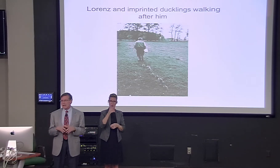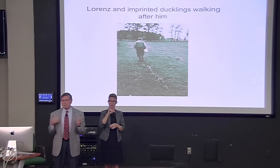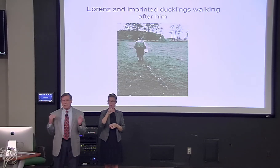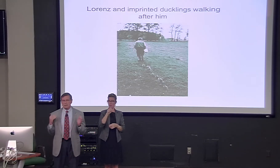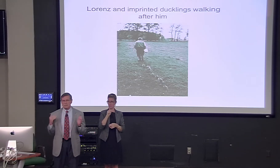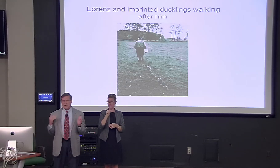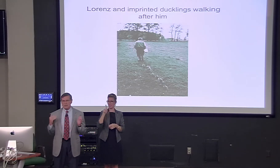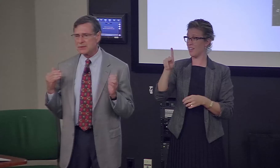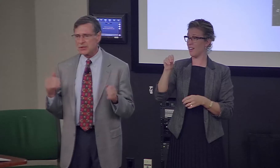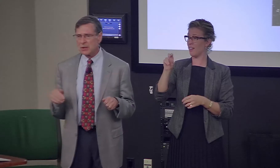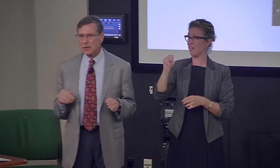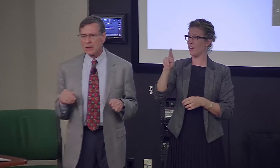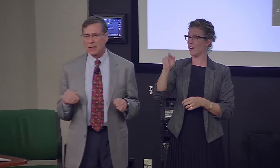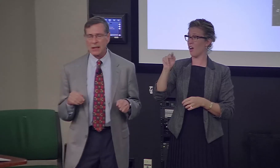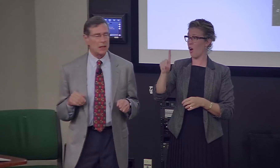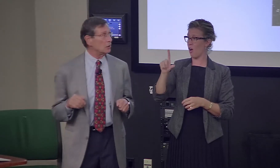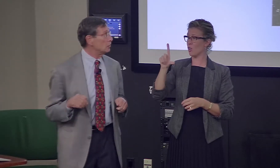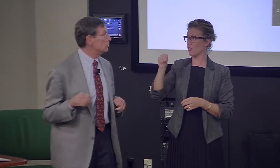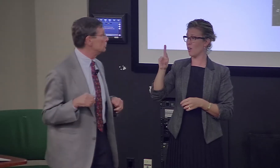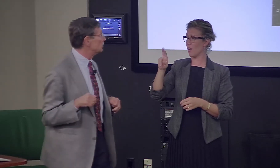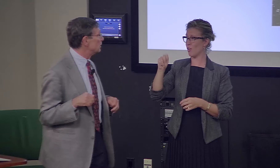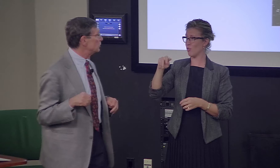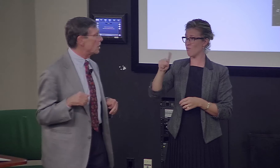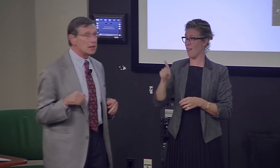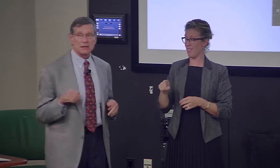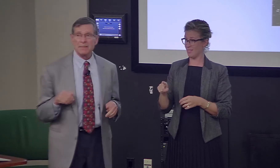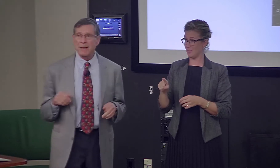Konrad Lorenz who talked about imprintment